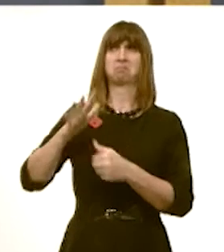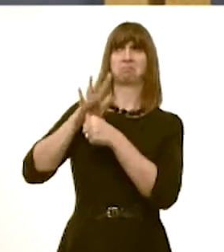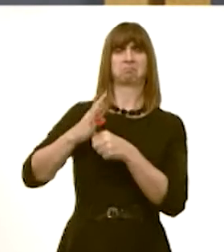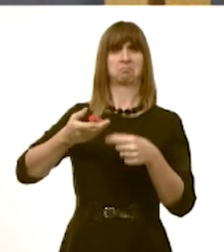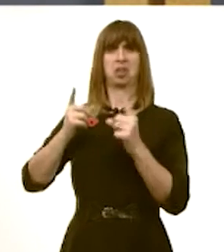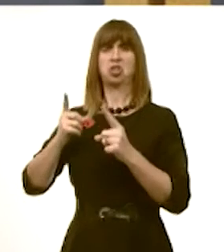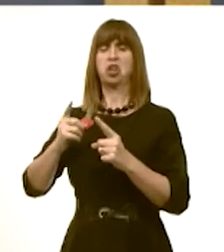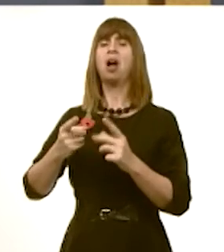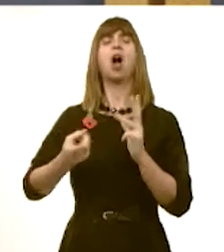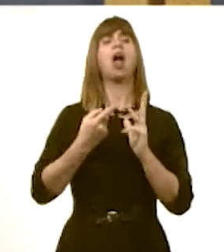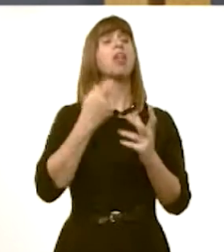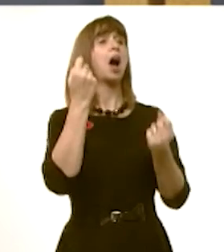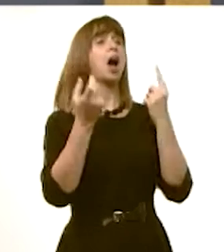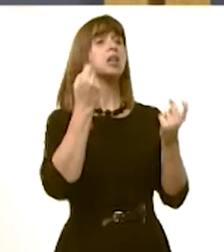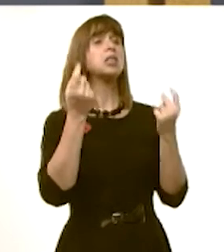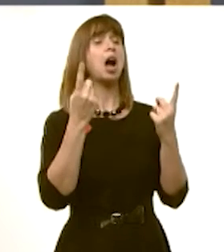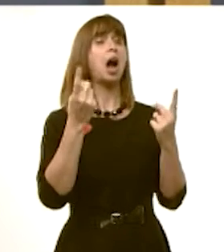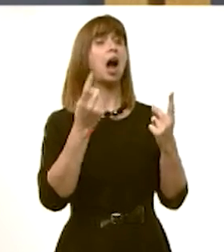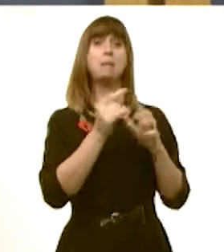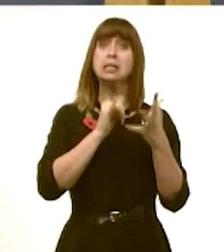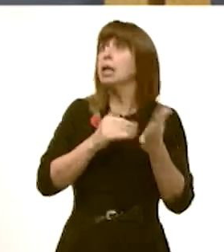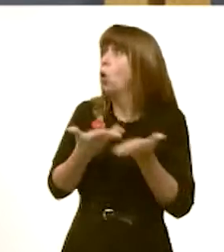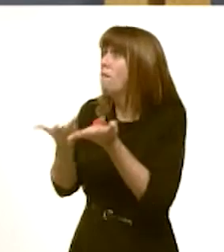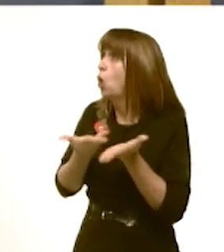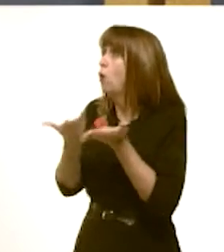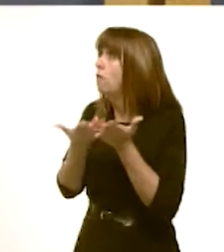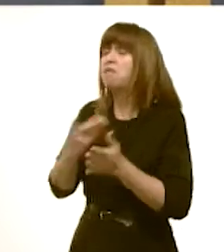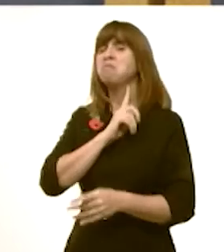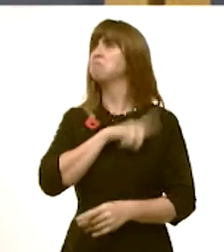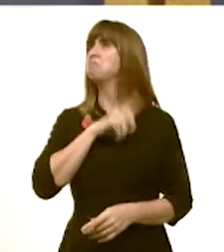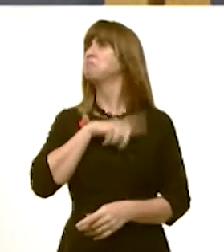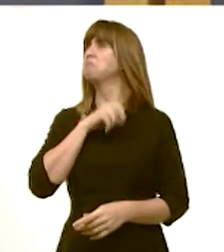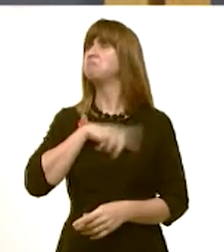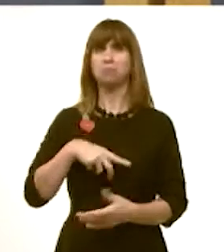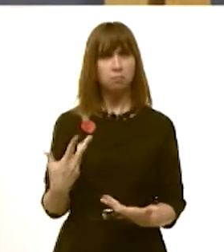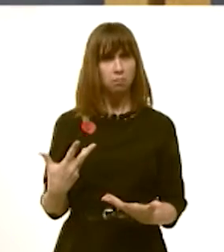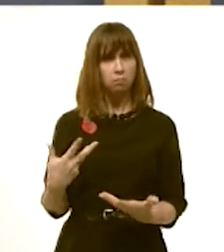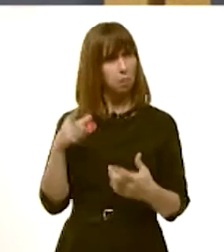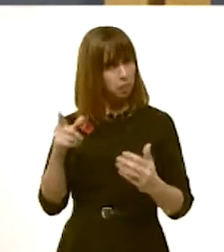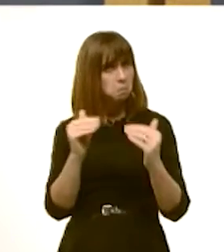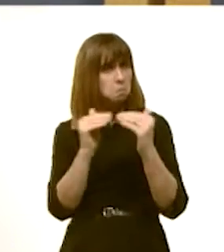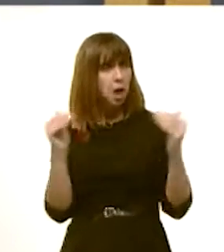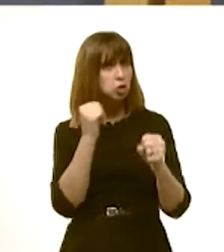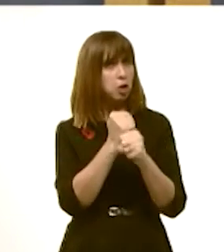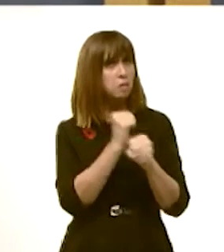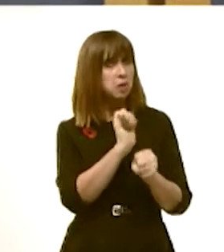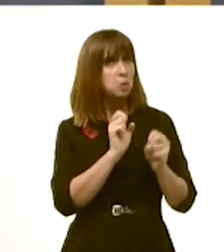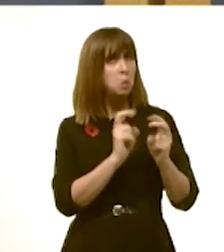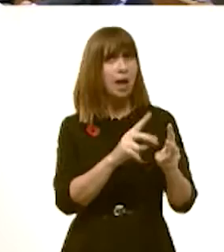proposals suggested by PCS fit in with his Governmentís wish to promote positive industrial relations in Wales?